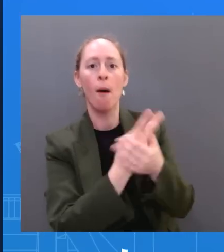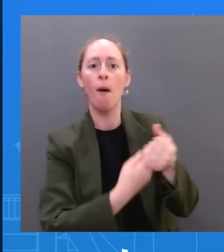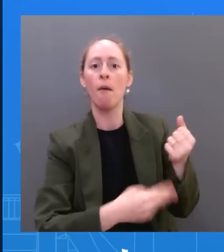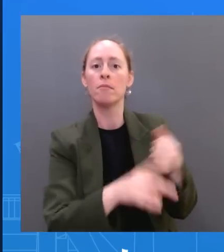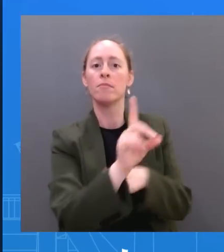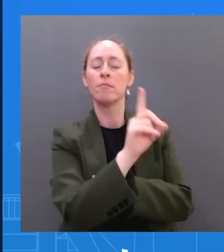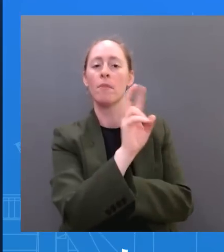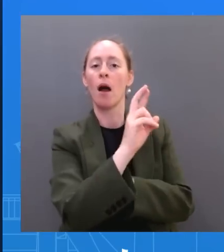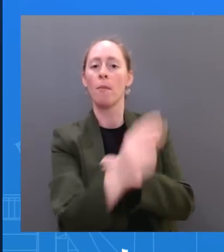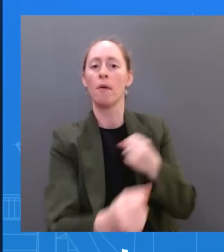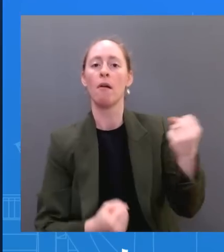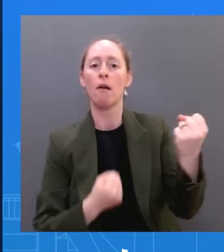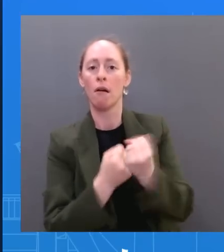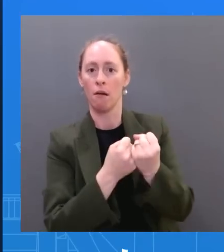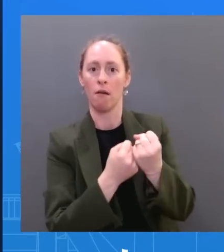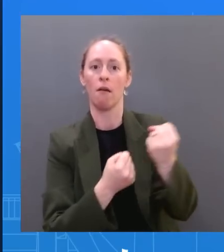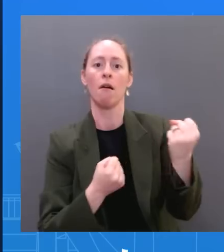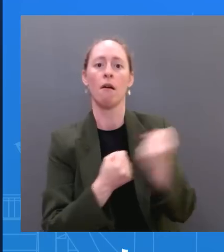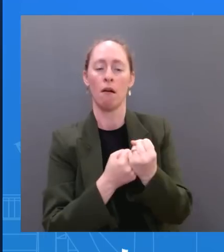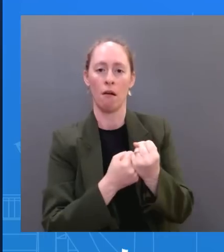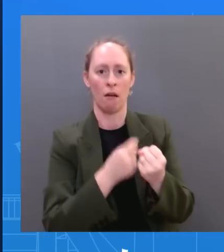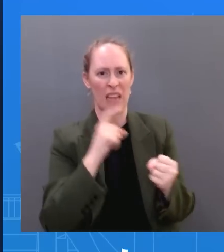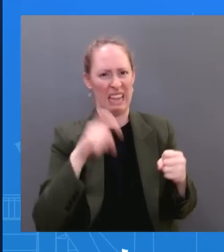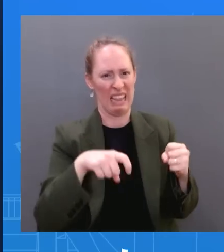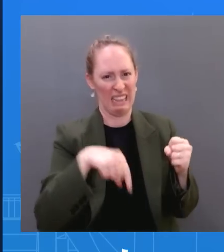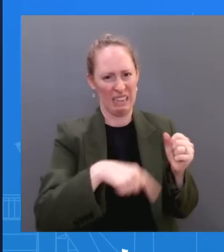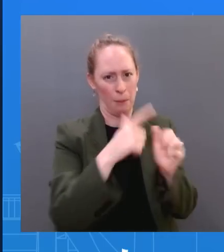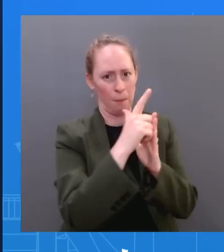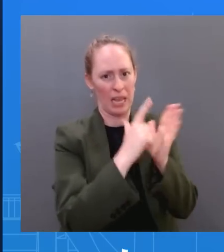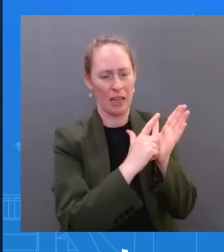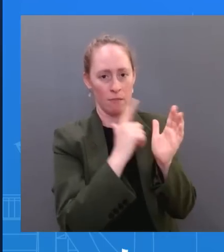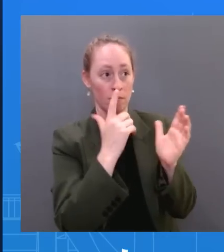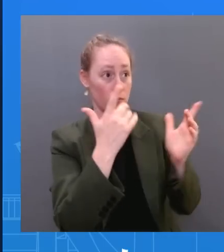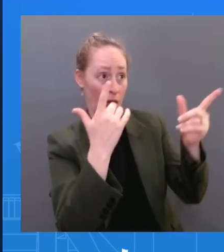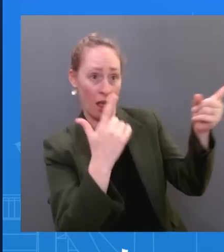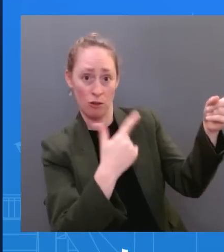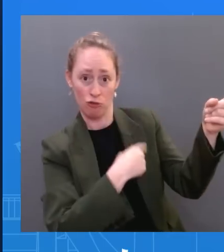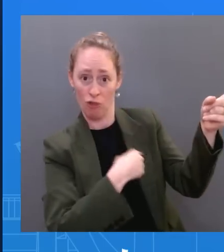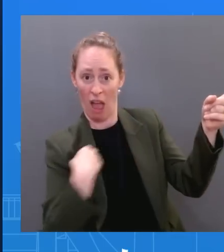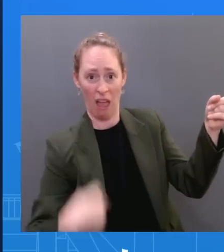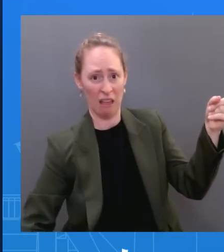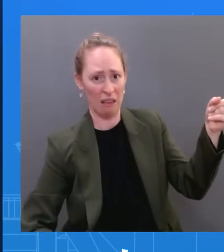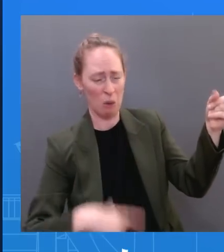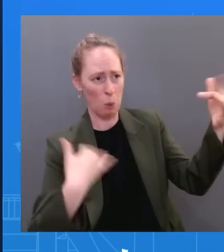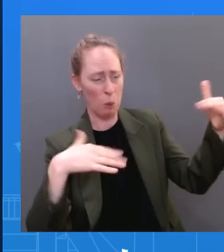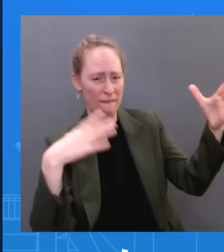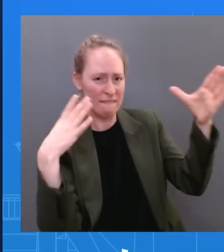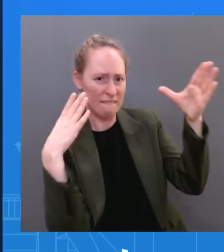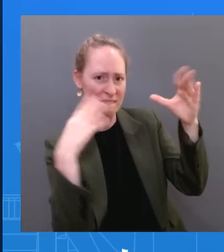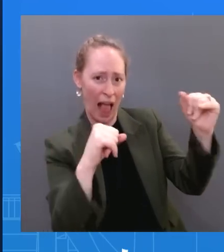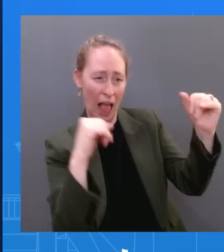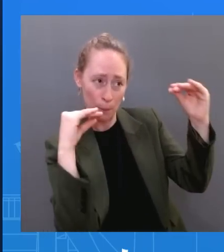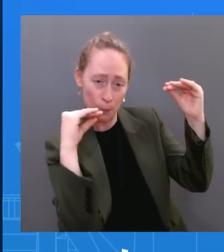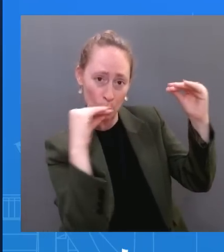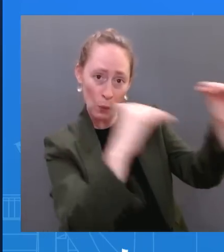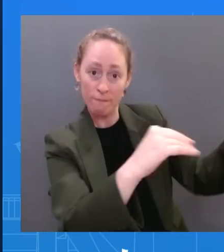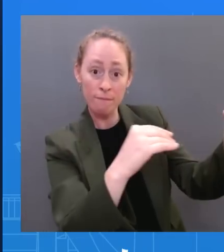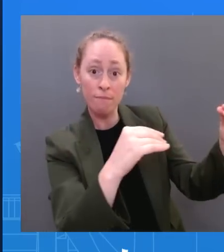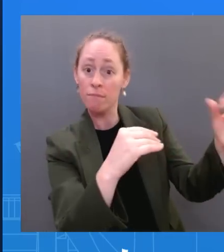that for us to compete effectively with China, for us to be able to get the Javelins to Ukraine that we need to get to them -- there are more than 20 semiconductors